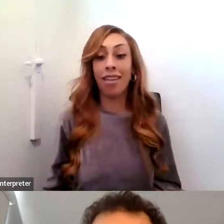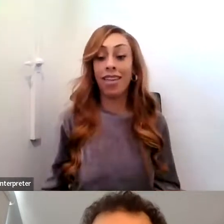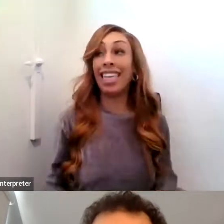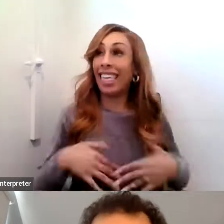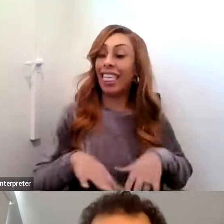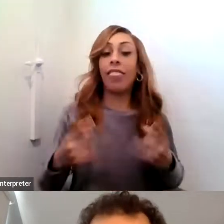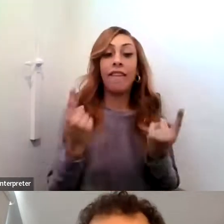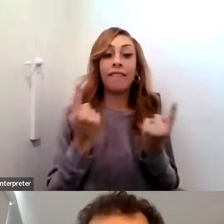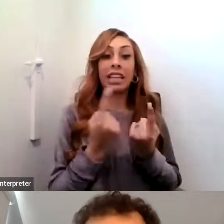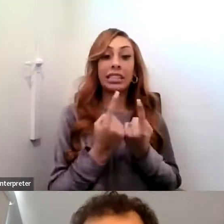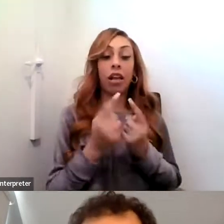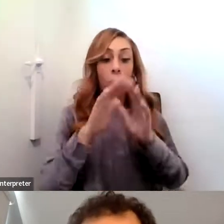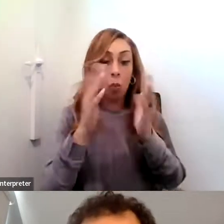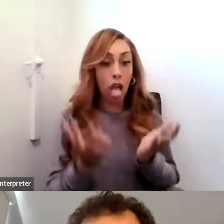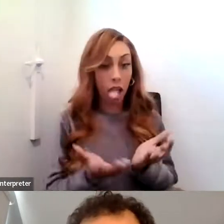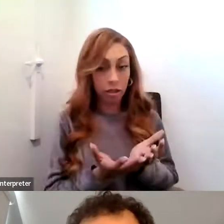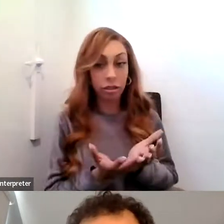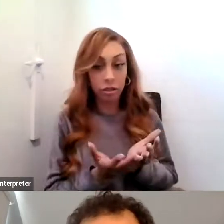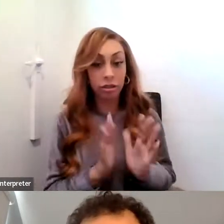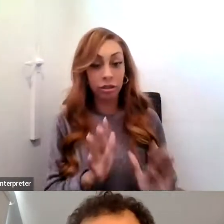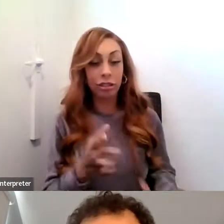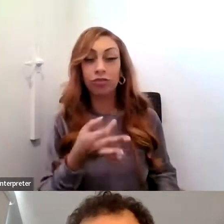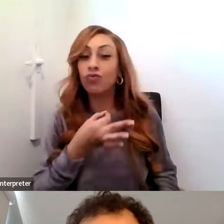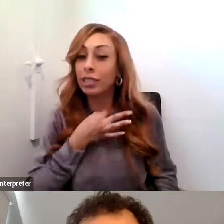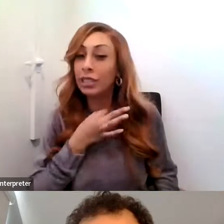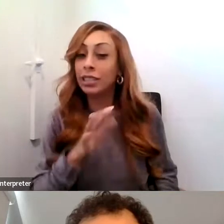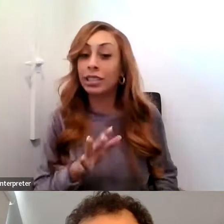and I think that in general, in the arts and culture,